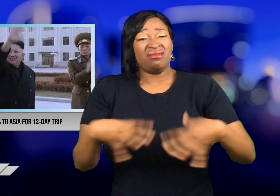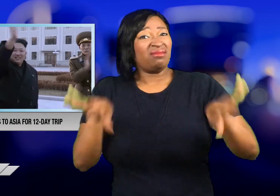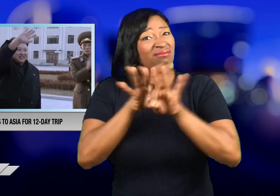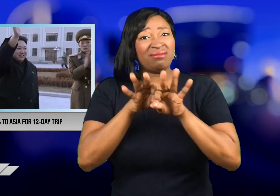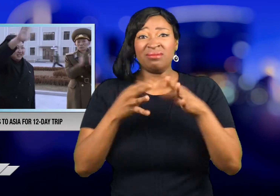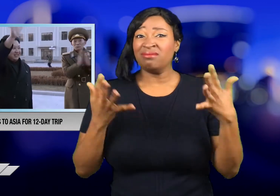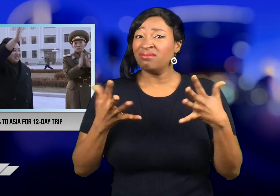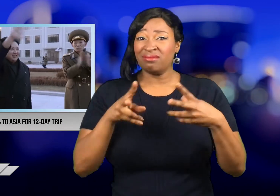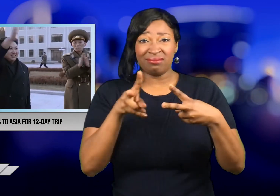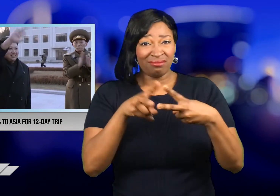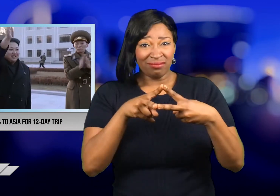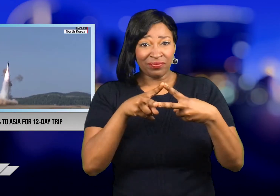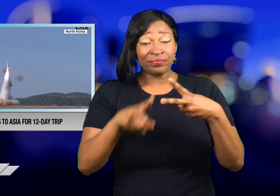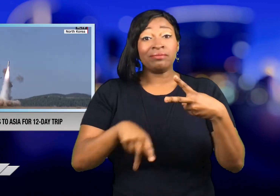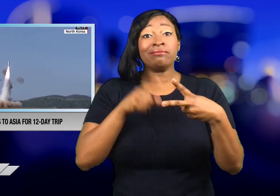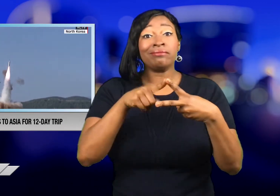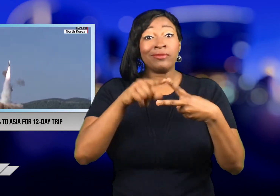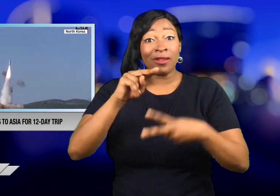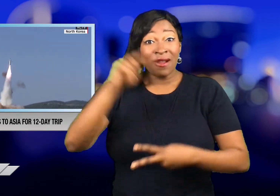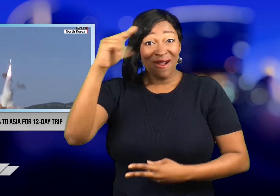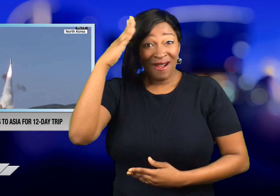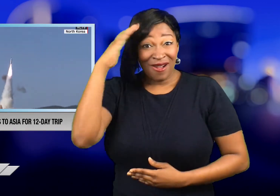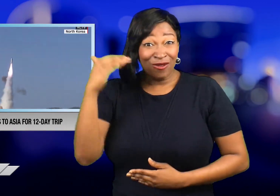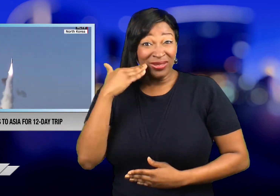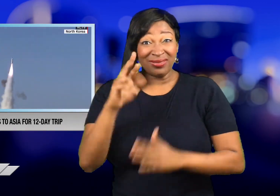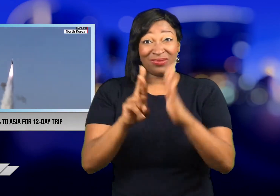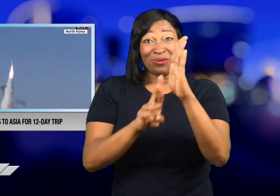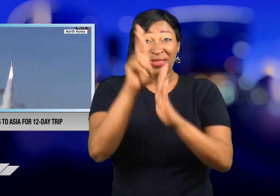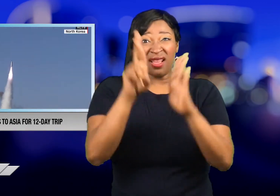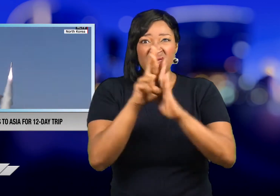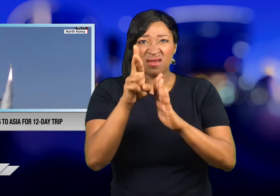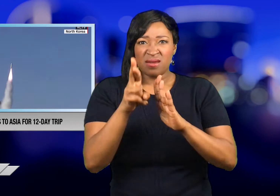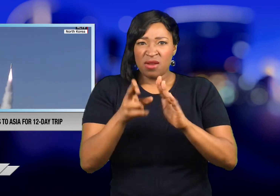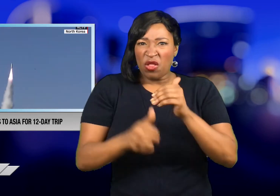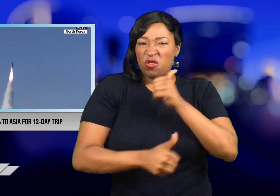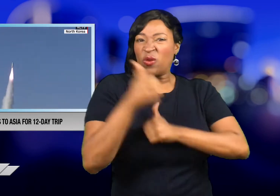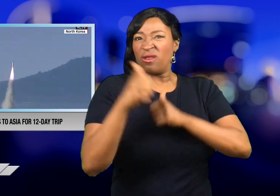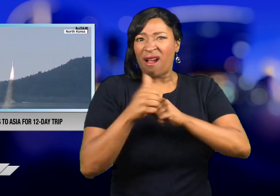objectives: the rising nuclear threat of North